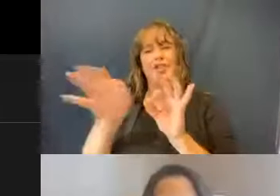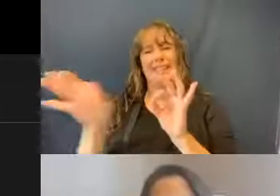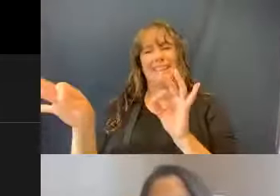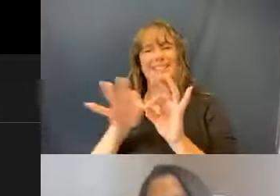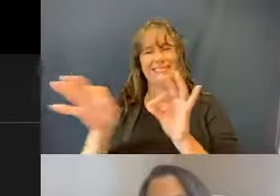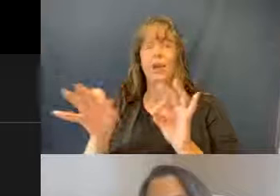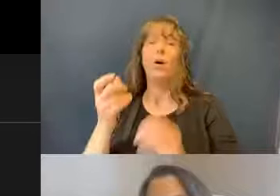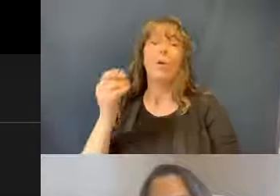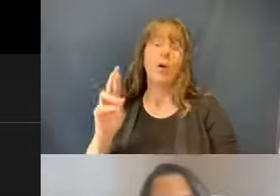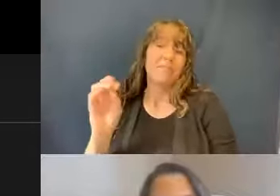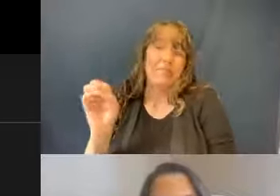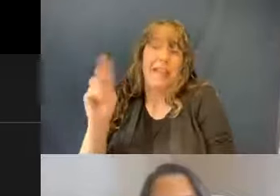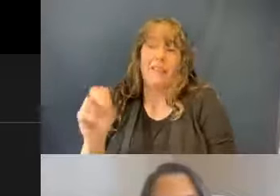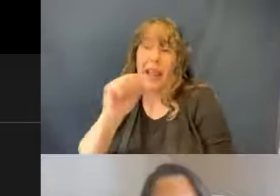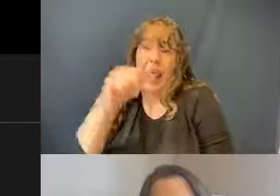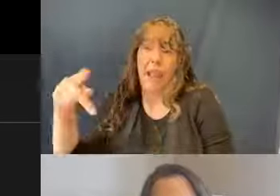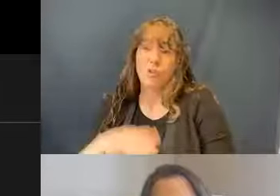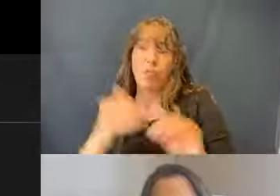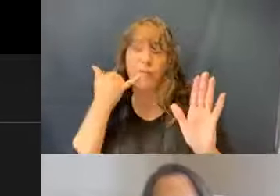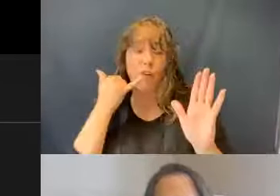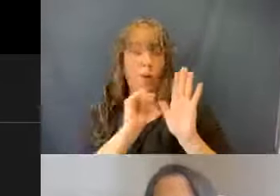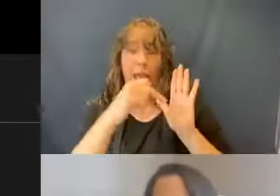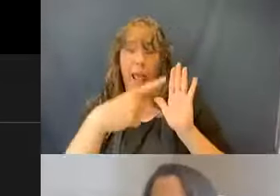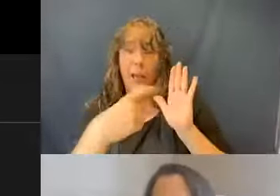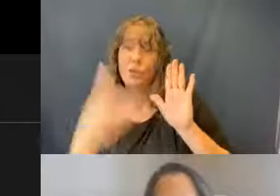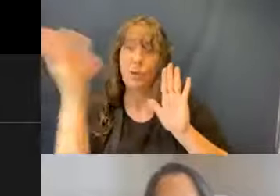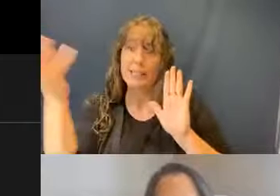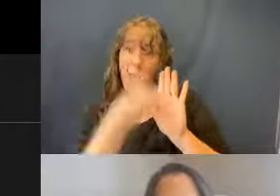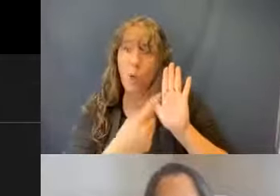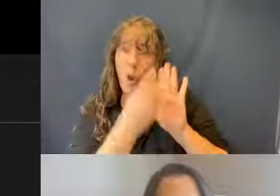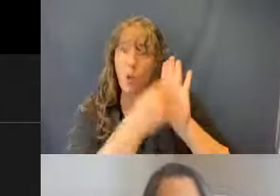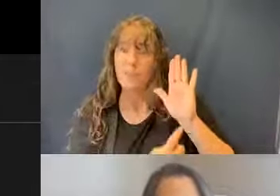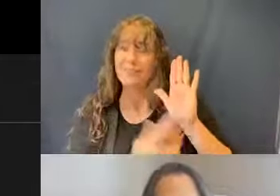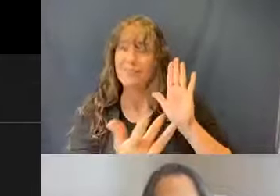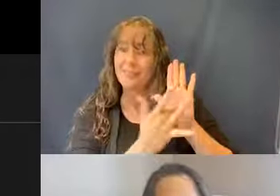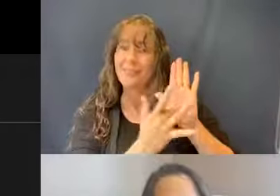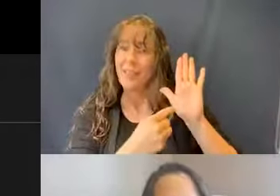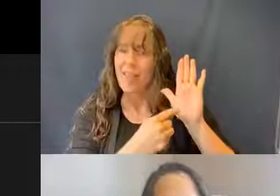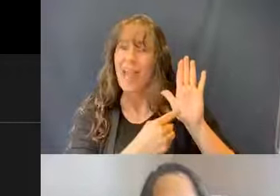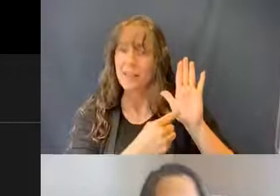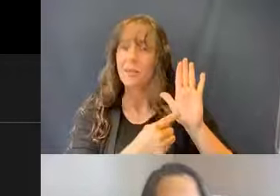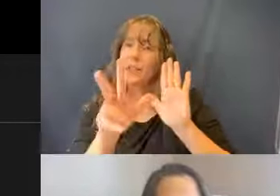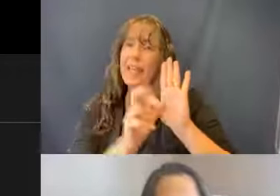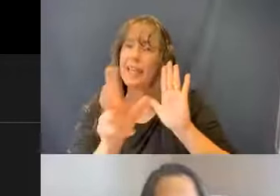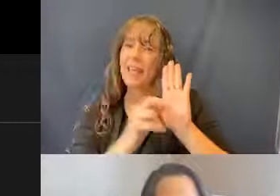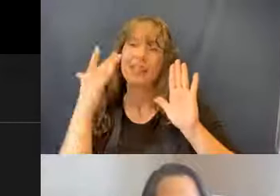apps on the phone that you can download that will take in the sound and transfer it to